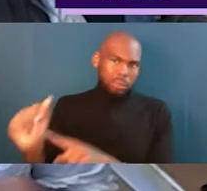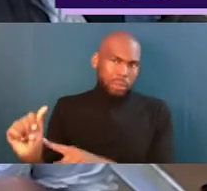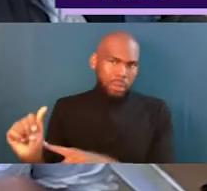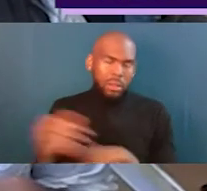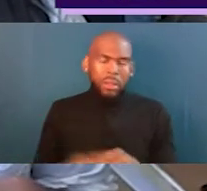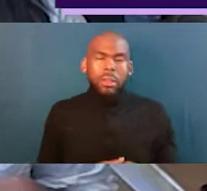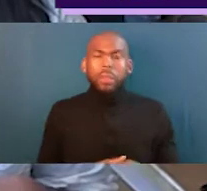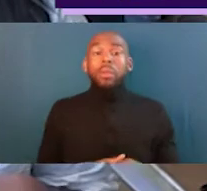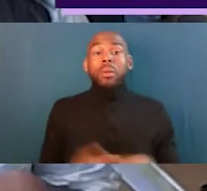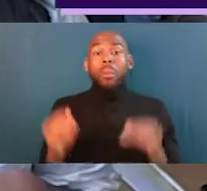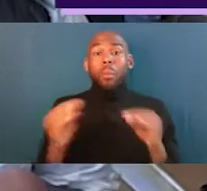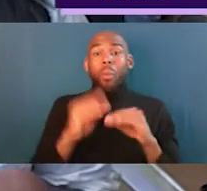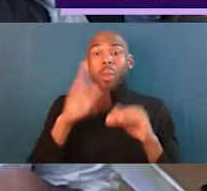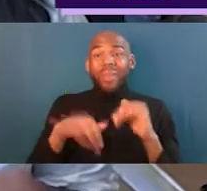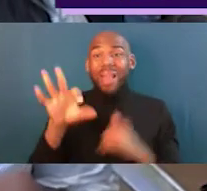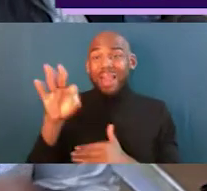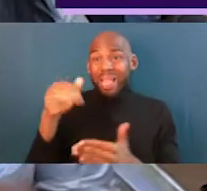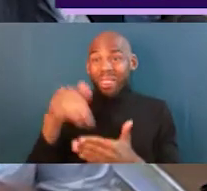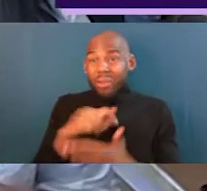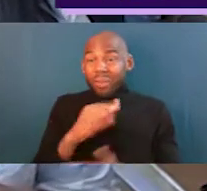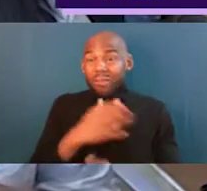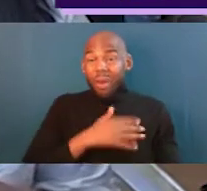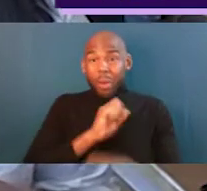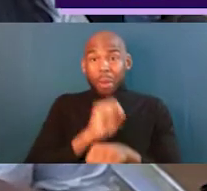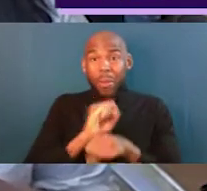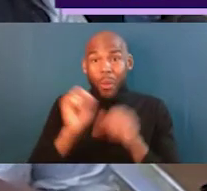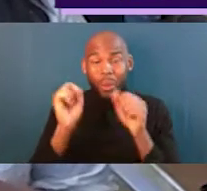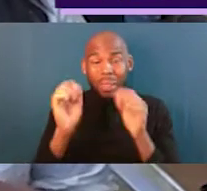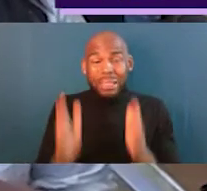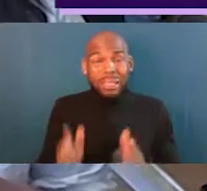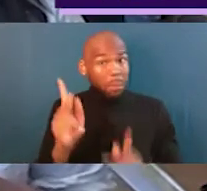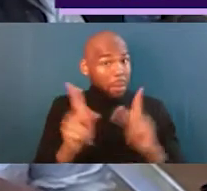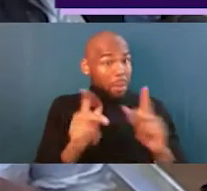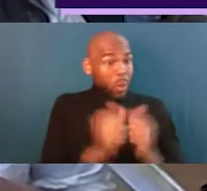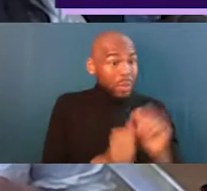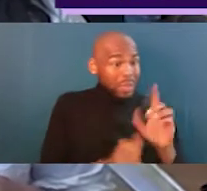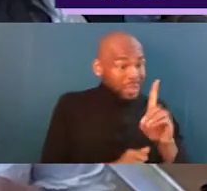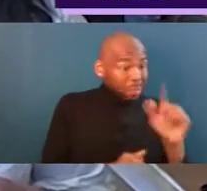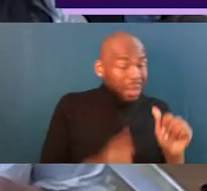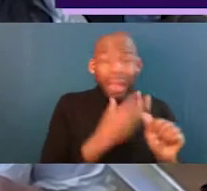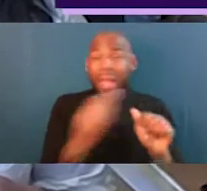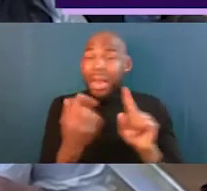disabilities. More than 9,000 of our employees including people with disabilities and allies